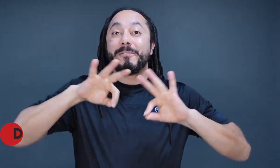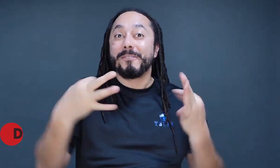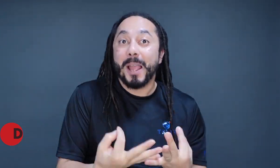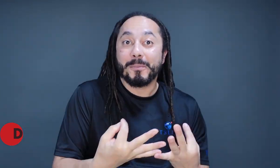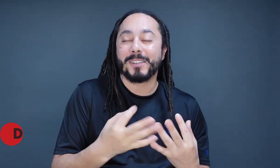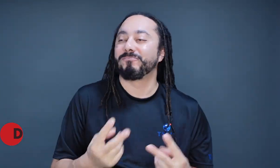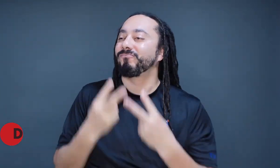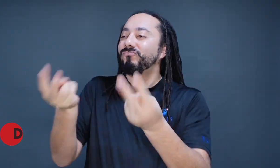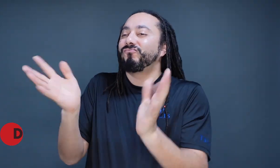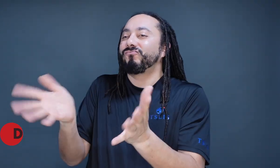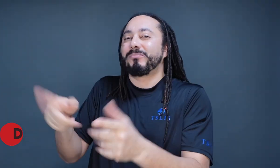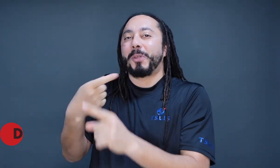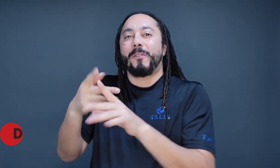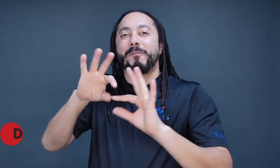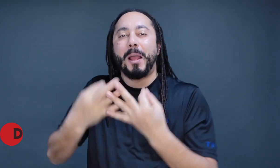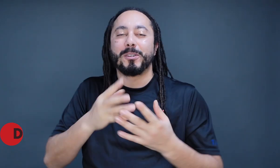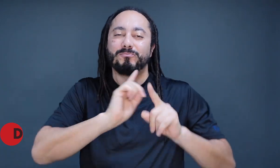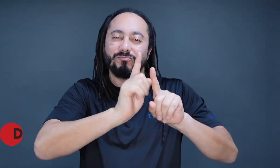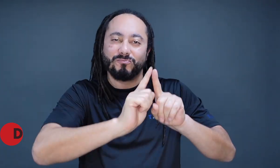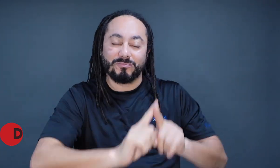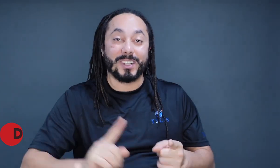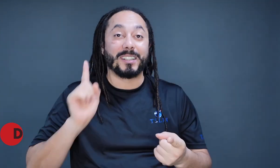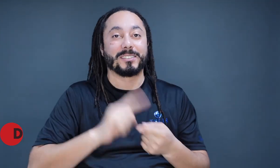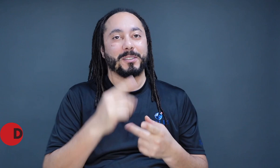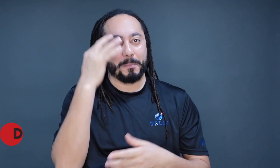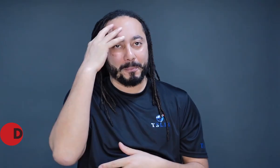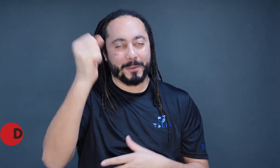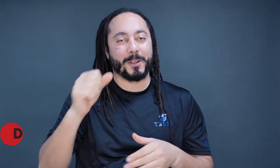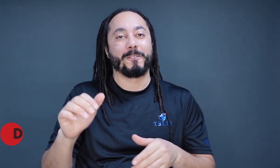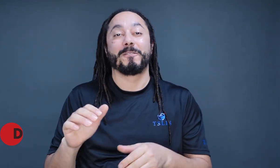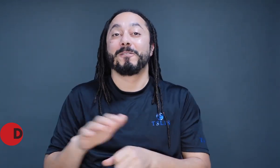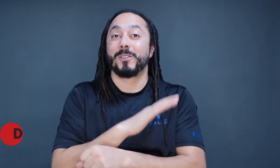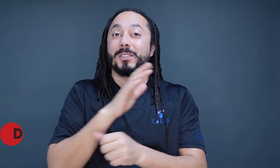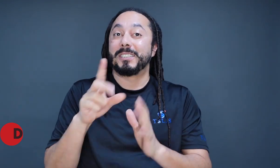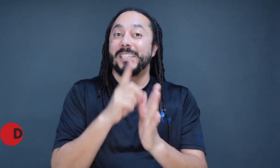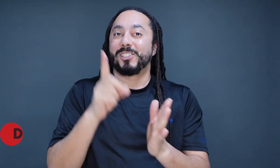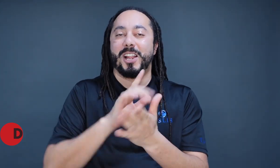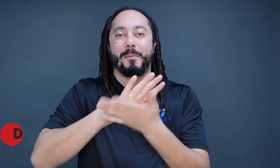When I went back to her house, we’d talk about family.